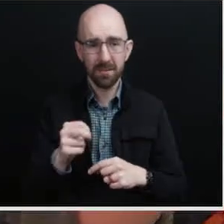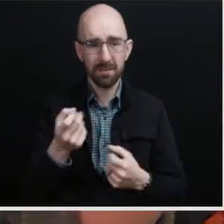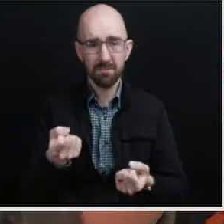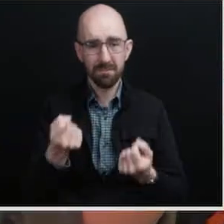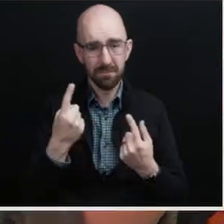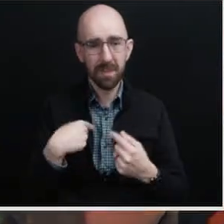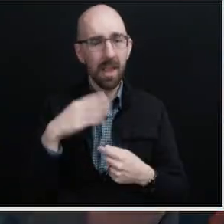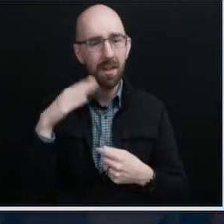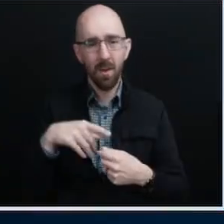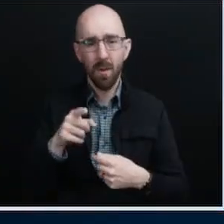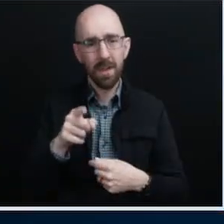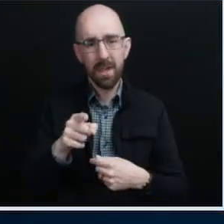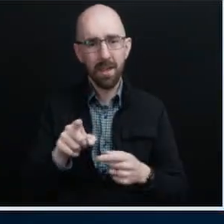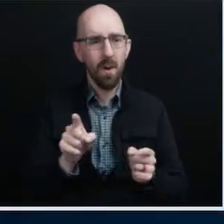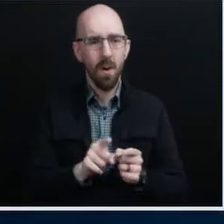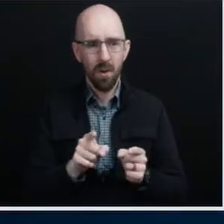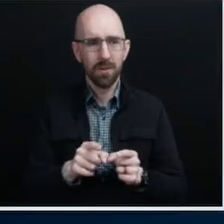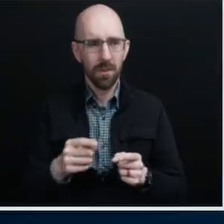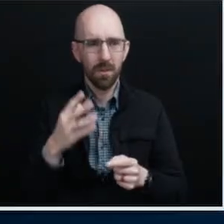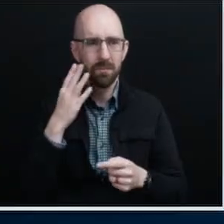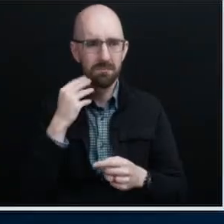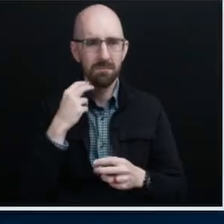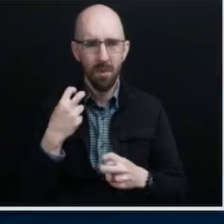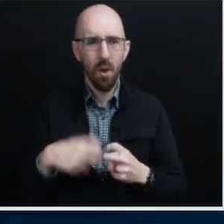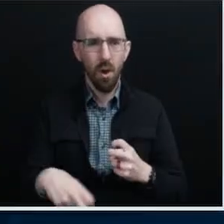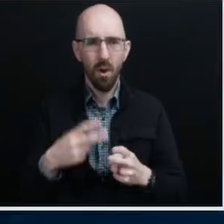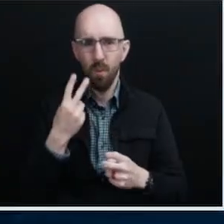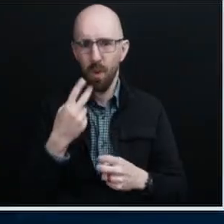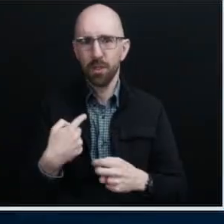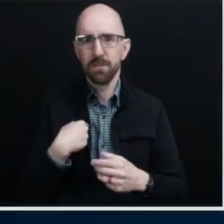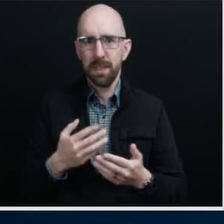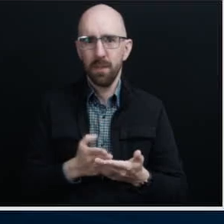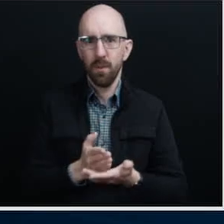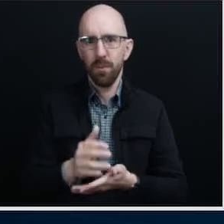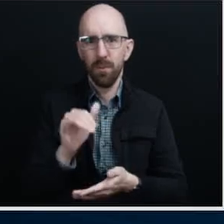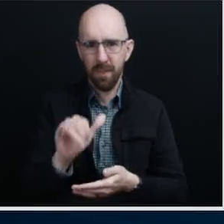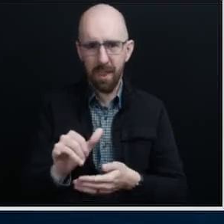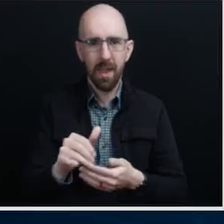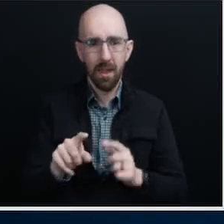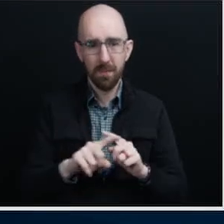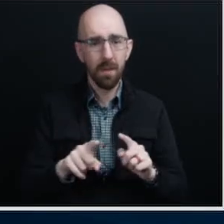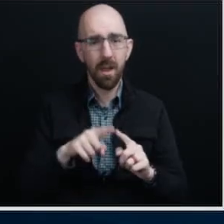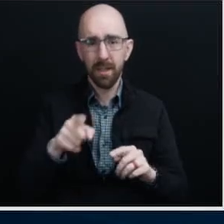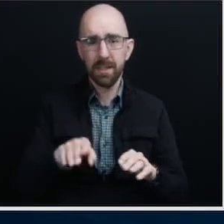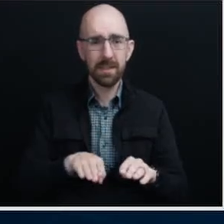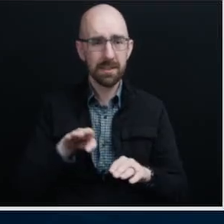was also having a hard time like watching me go through that and but he stepped up to take care